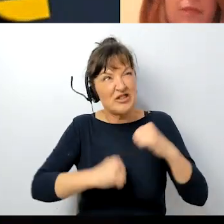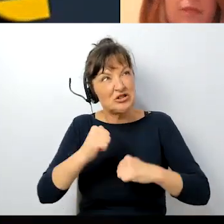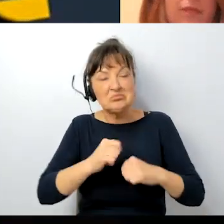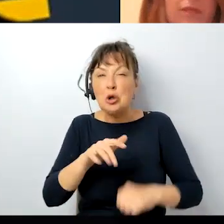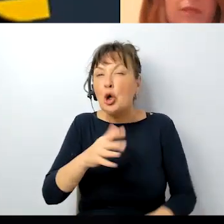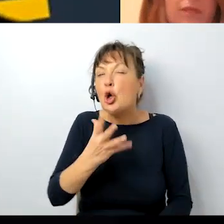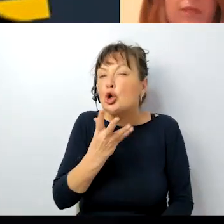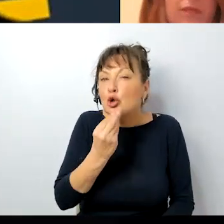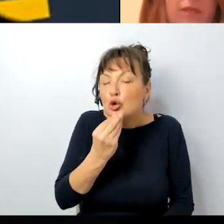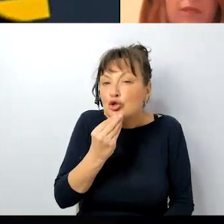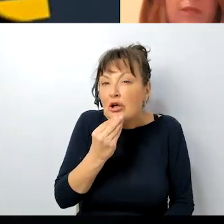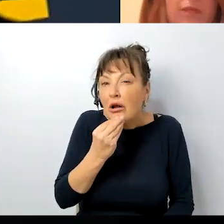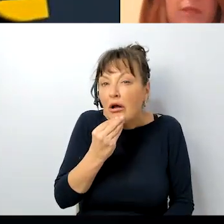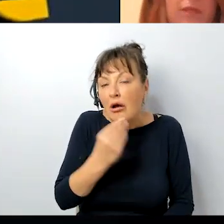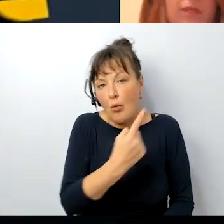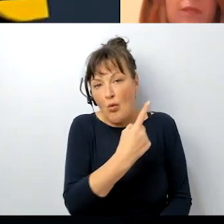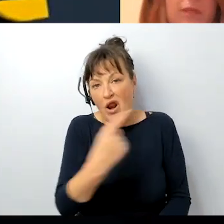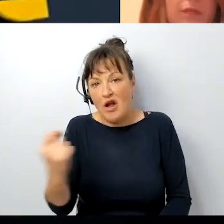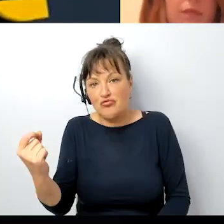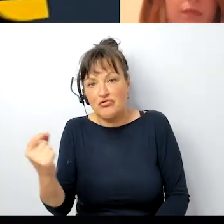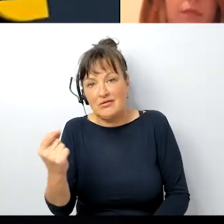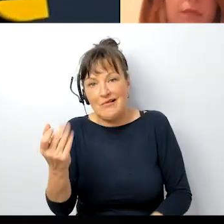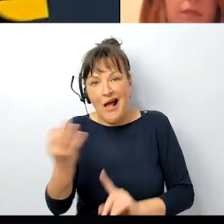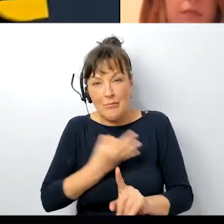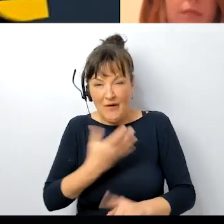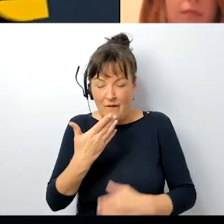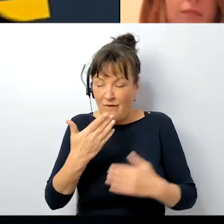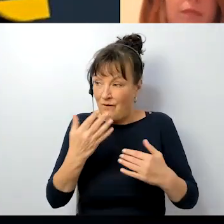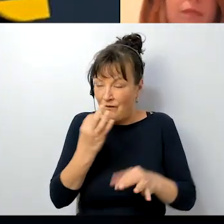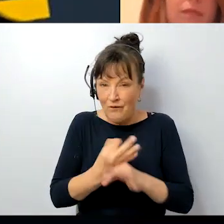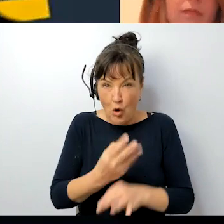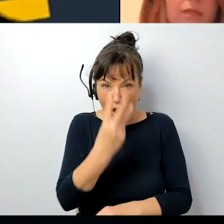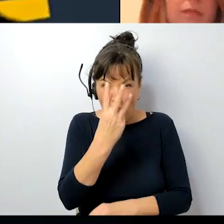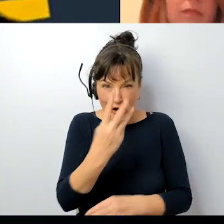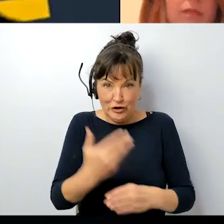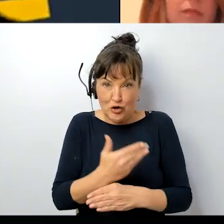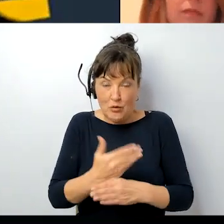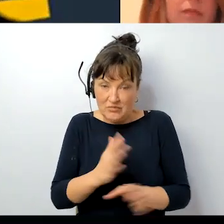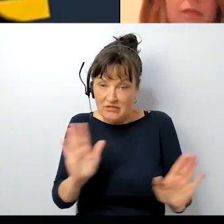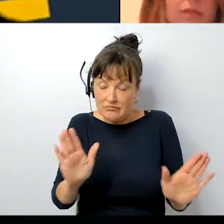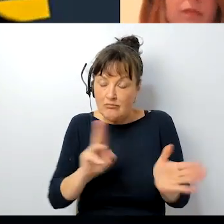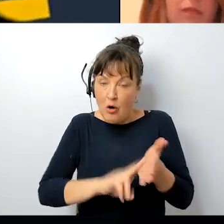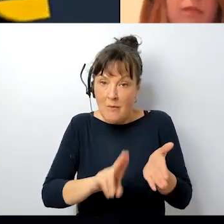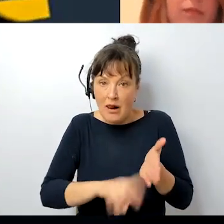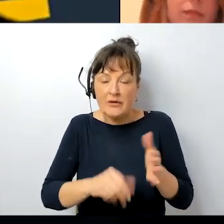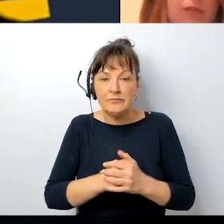Apprenticeships in engineering we'll probably get about 100 applicants to give you an idea,